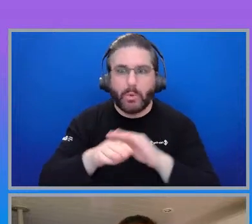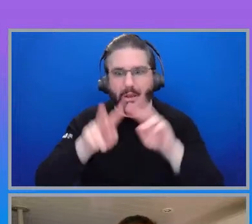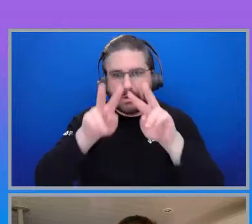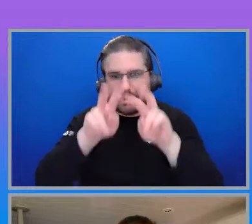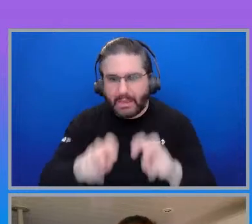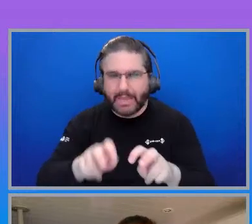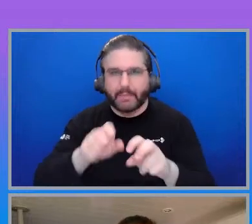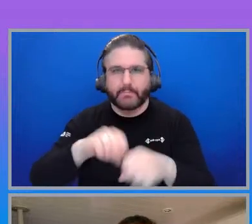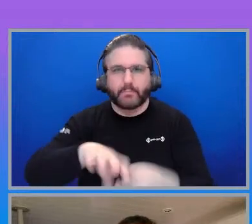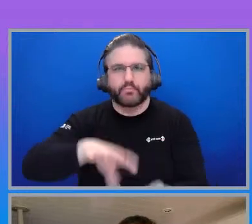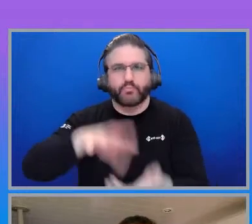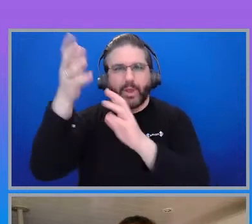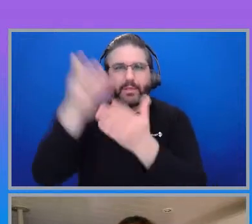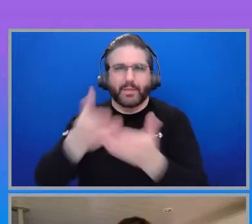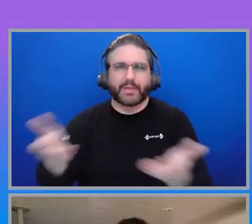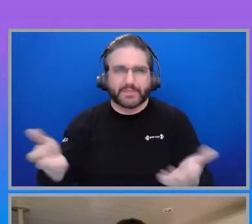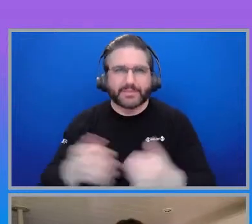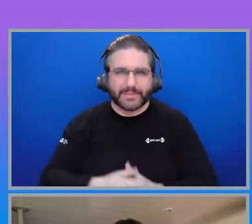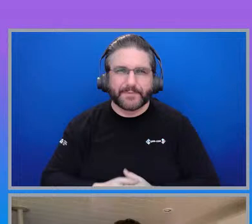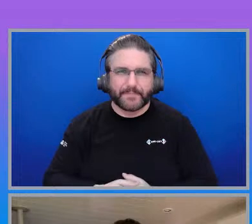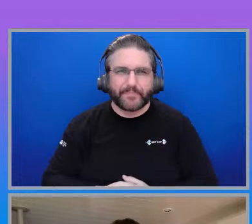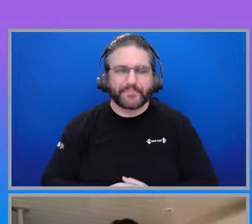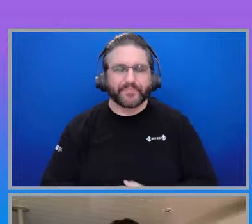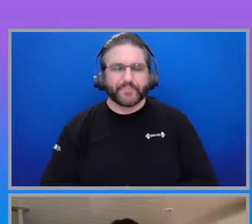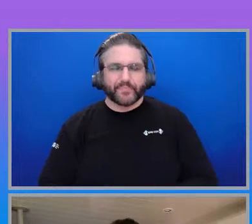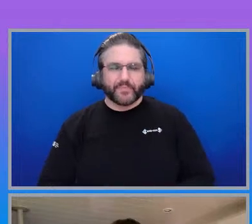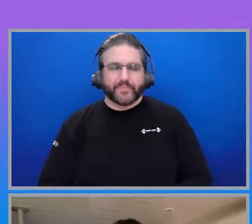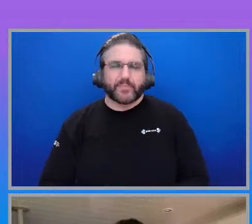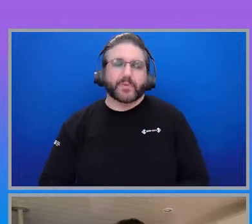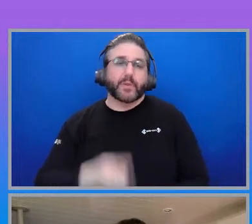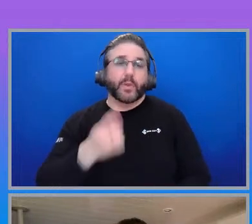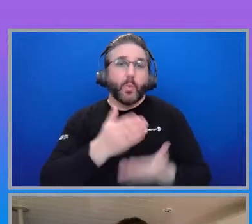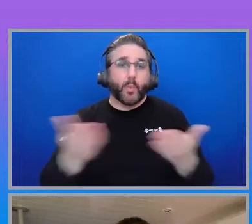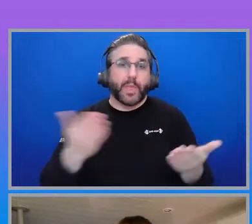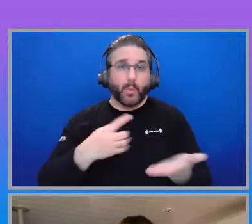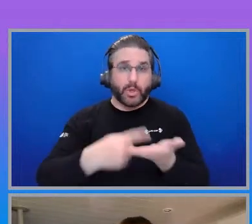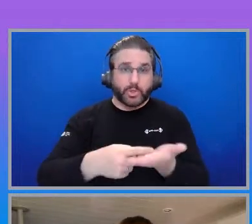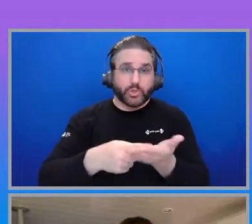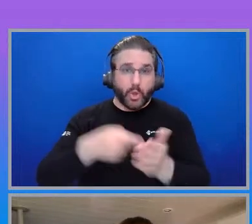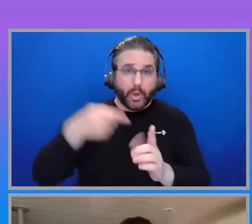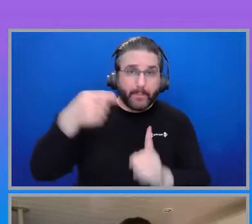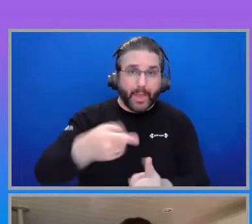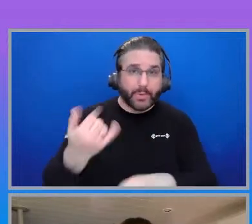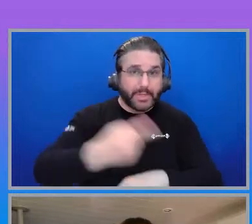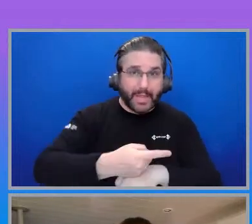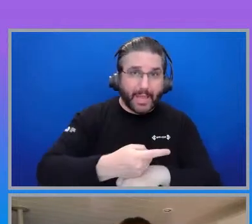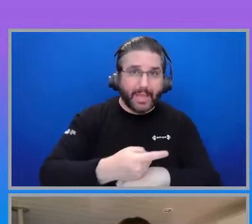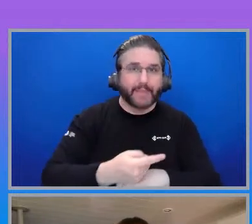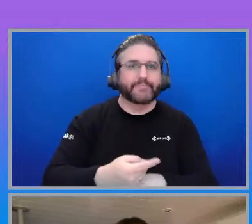things which could cause them problems. And the thing I'm going to talk about today is one